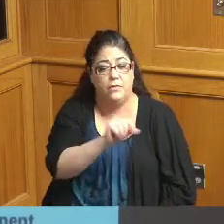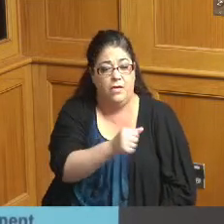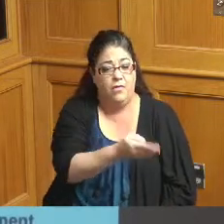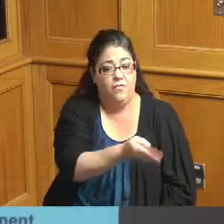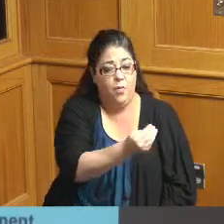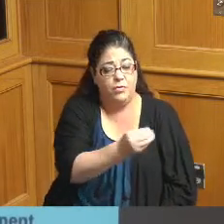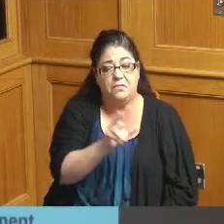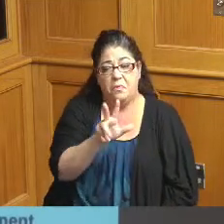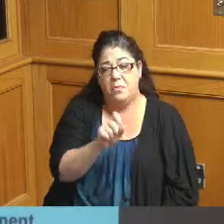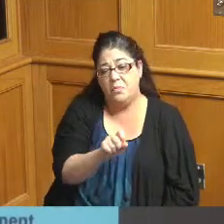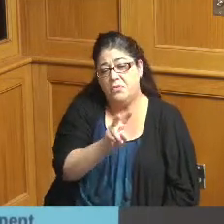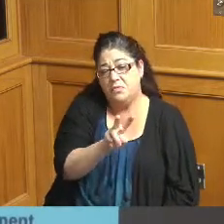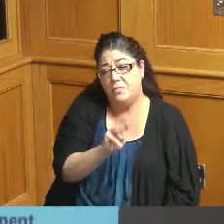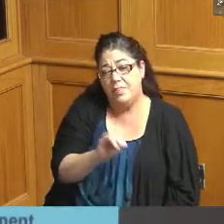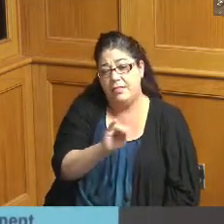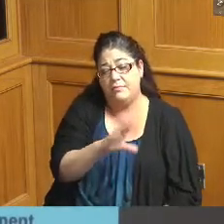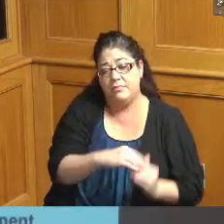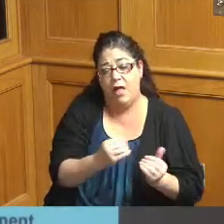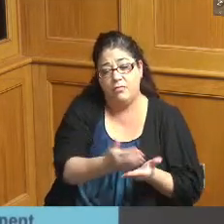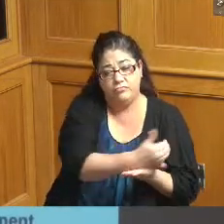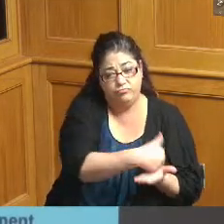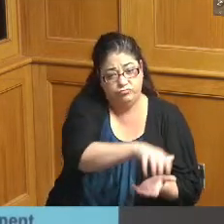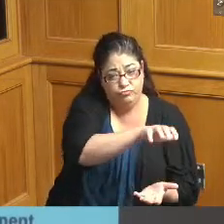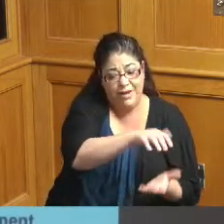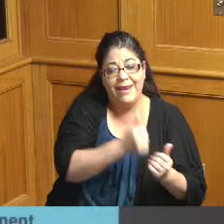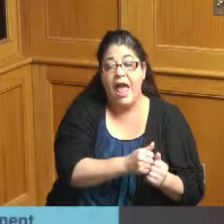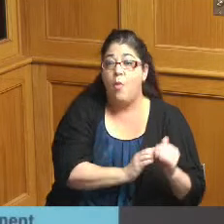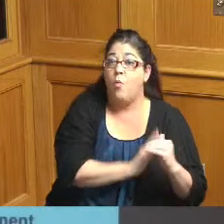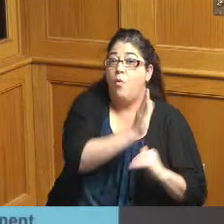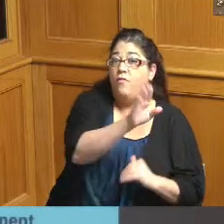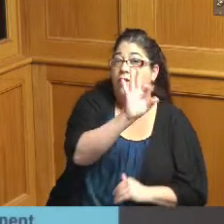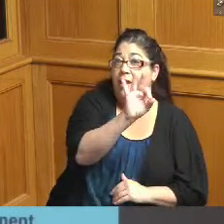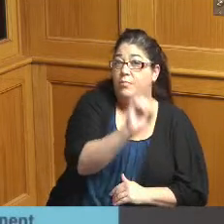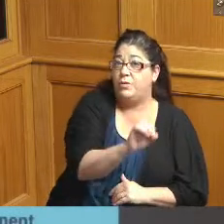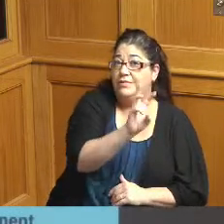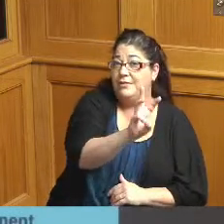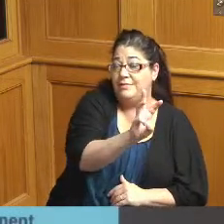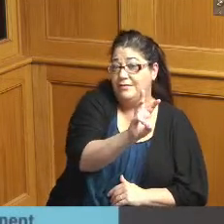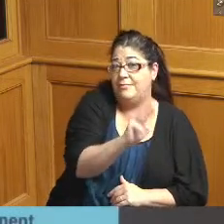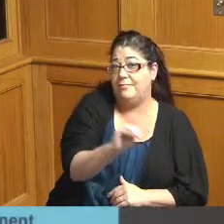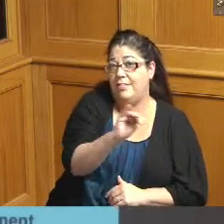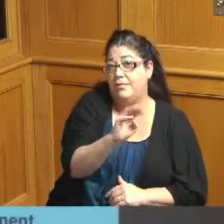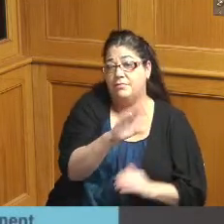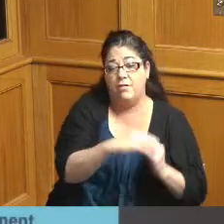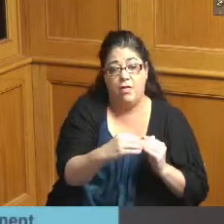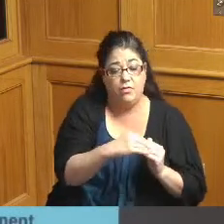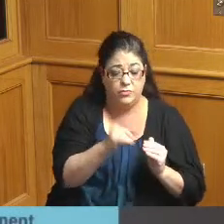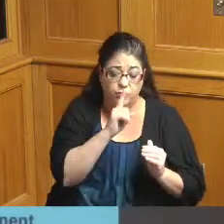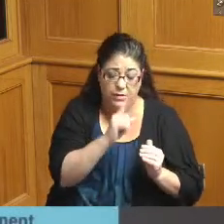3.2 million dollars to now bringing in a little over 9.6 million dollars so that helps offset